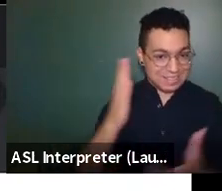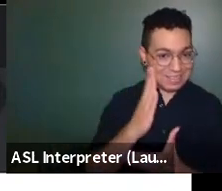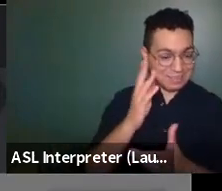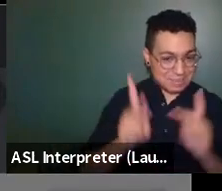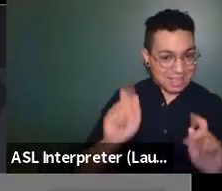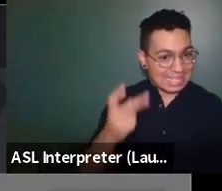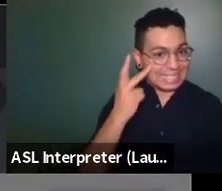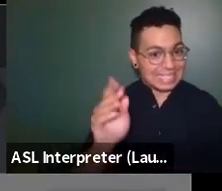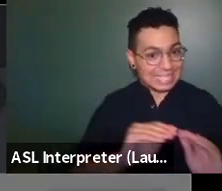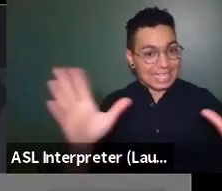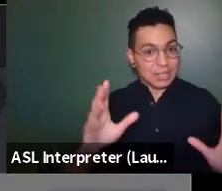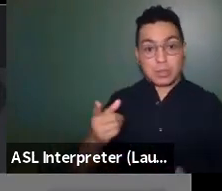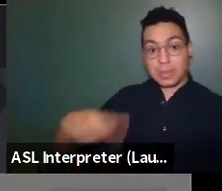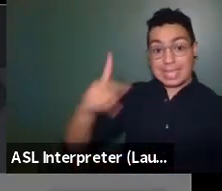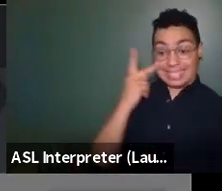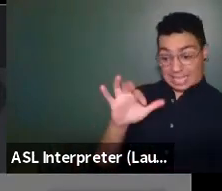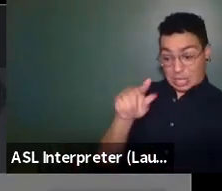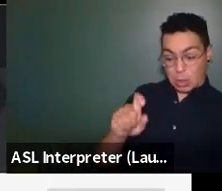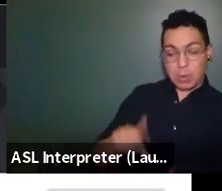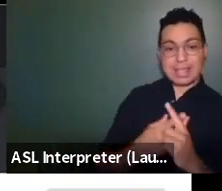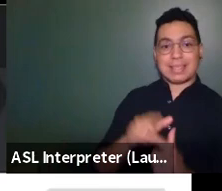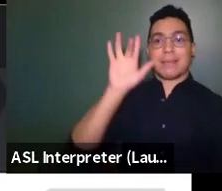ESD 112 - Katherine Livick: And then they can join my classroom using that code.